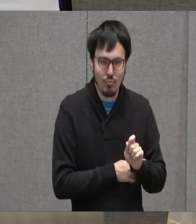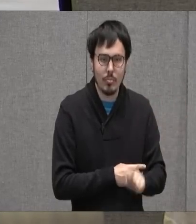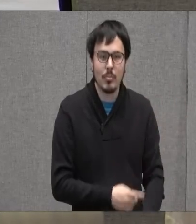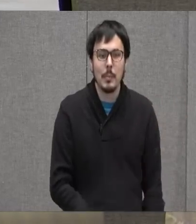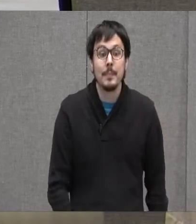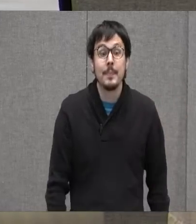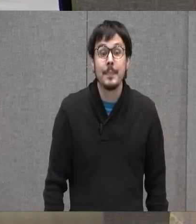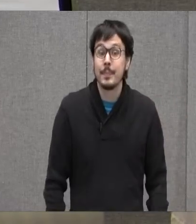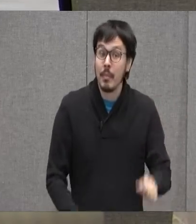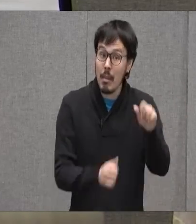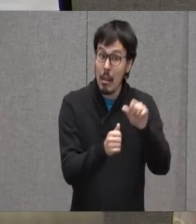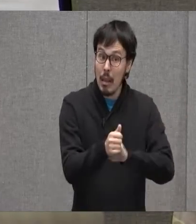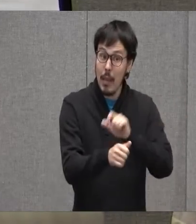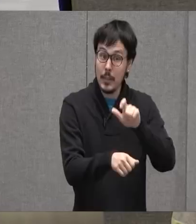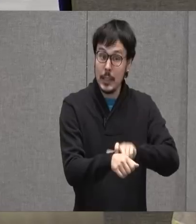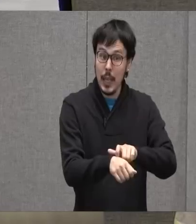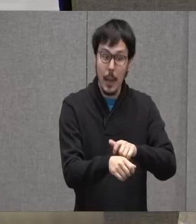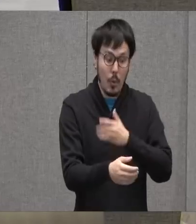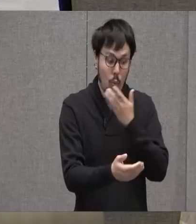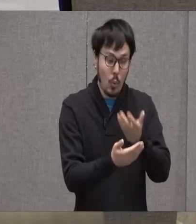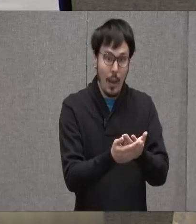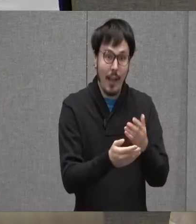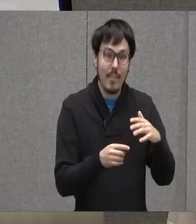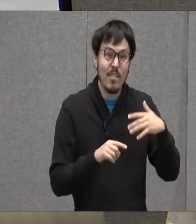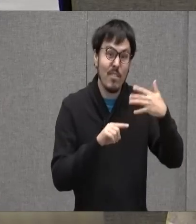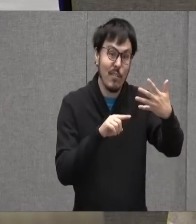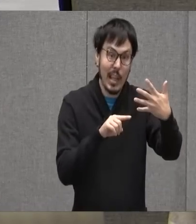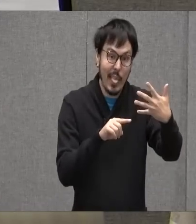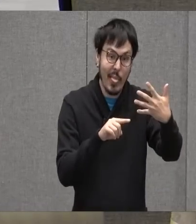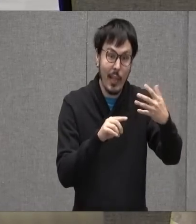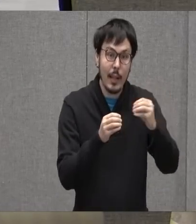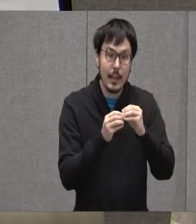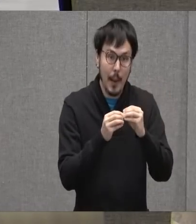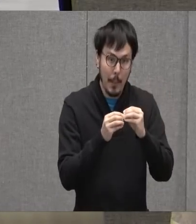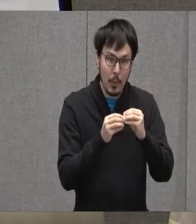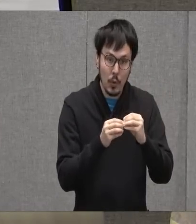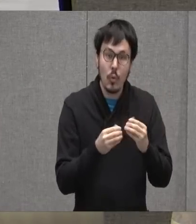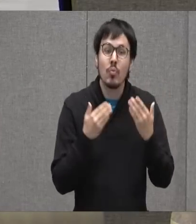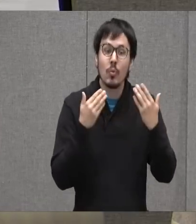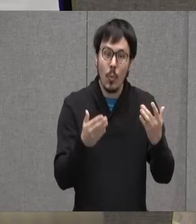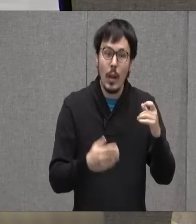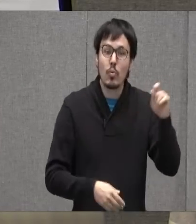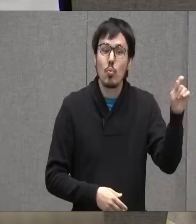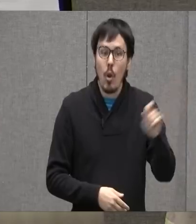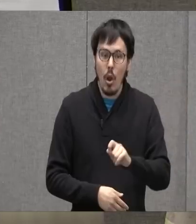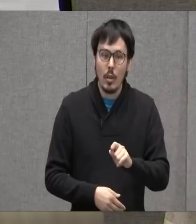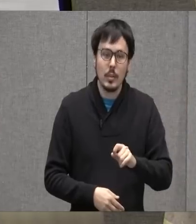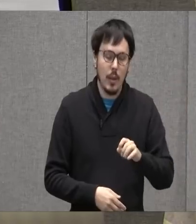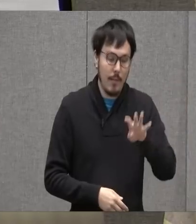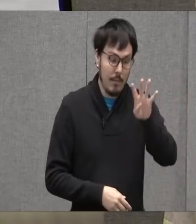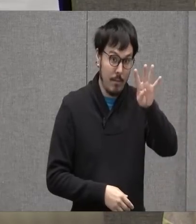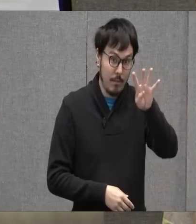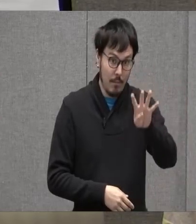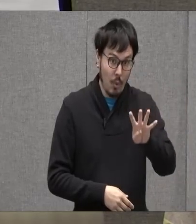Every time I got to a five, I crossed it. Four straights and one across.